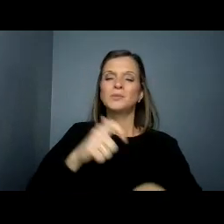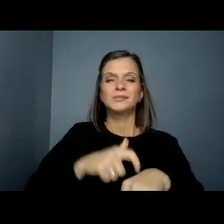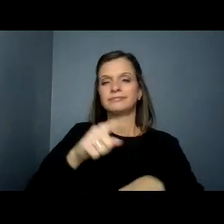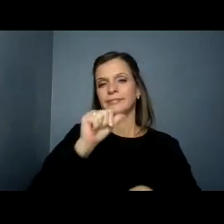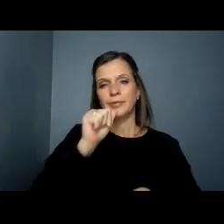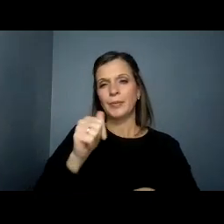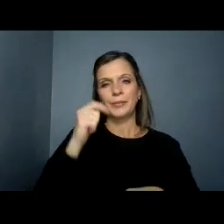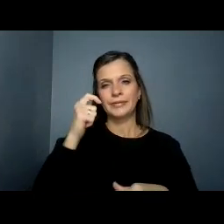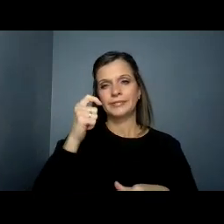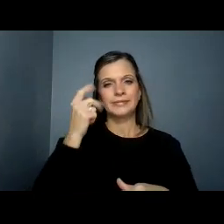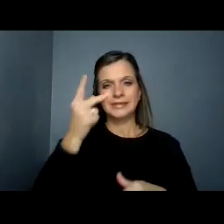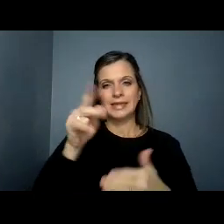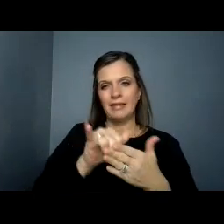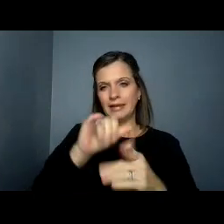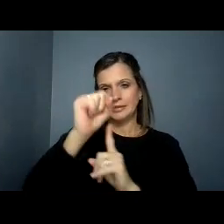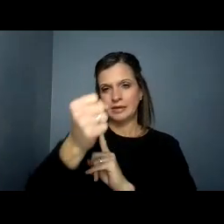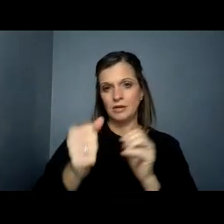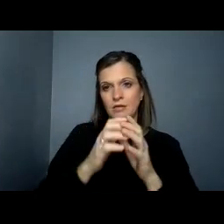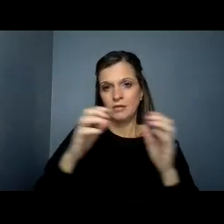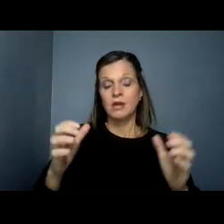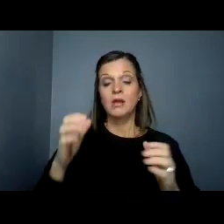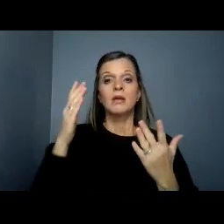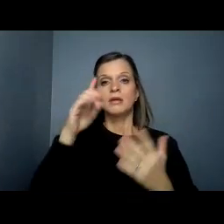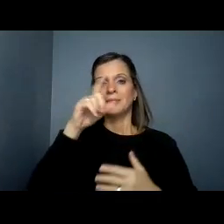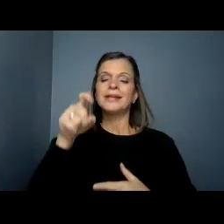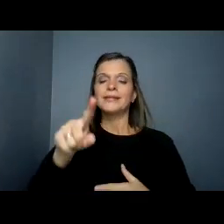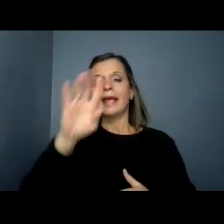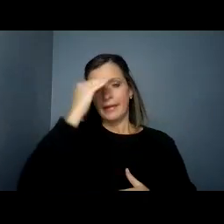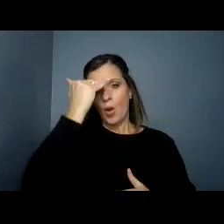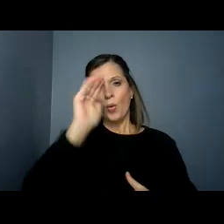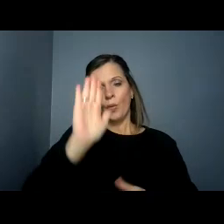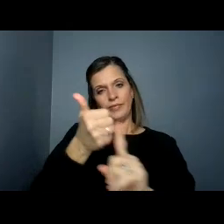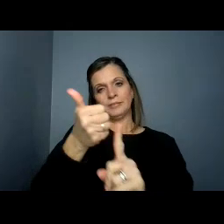When they have drainage, but every once in a while I do, I'll look into your canal and I'm